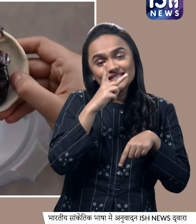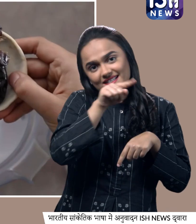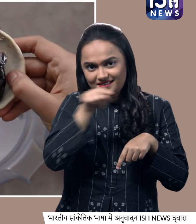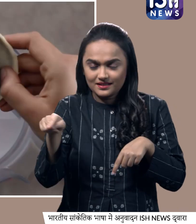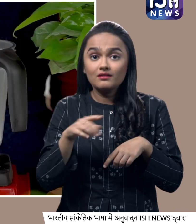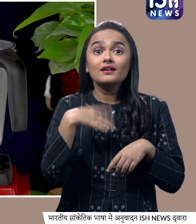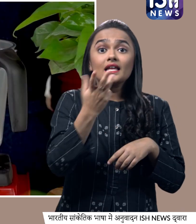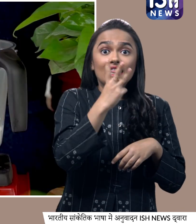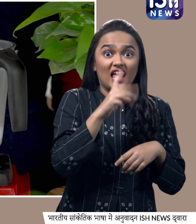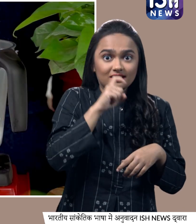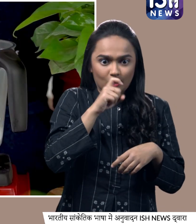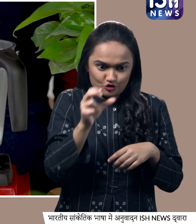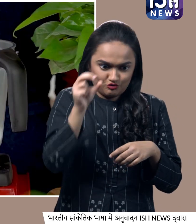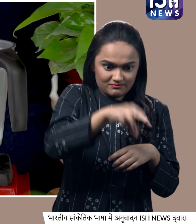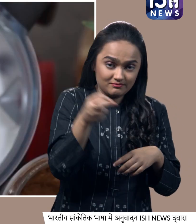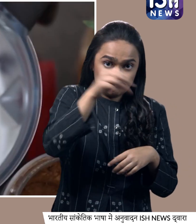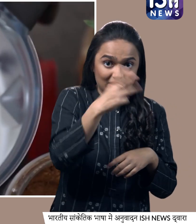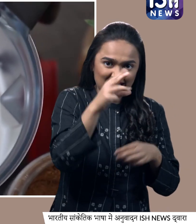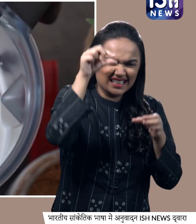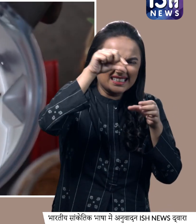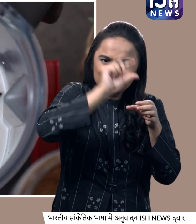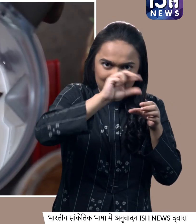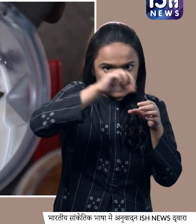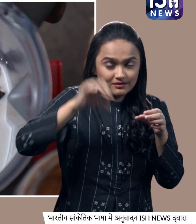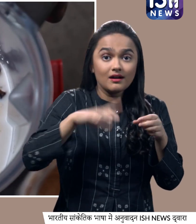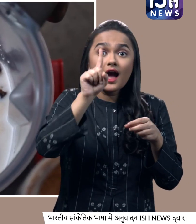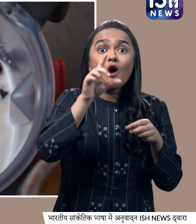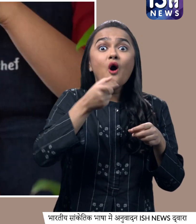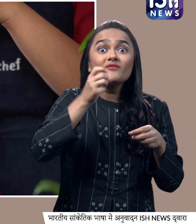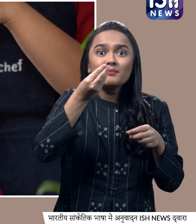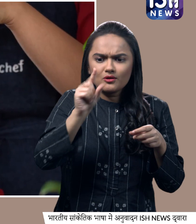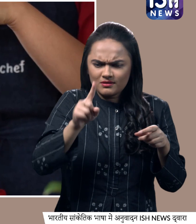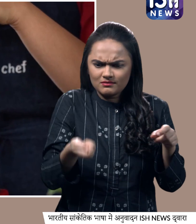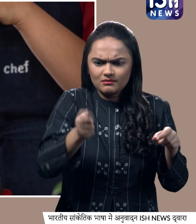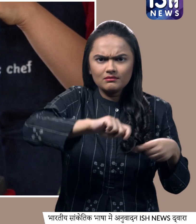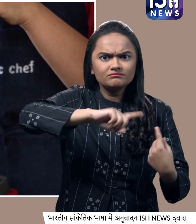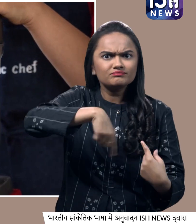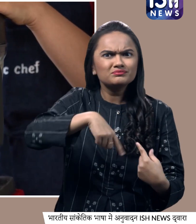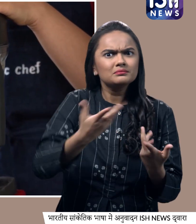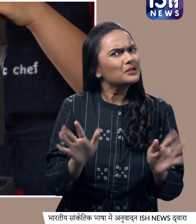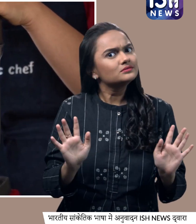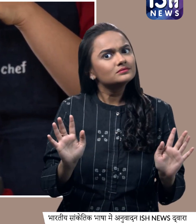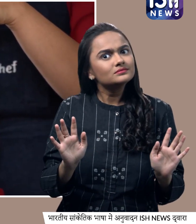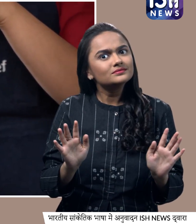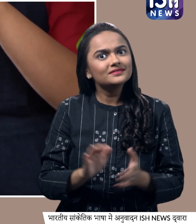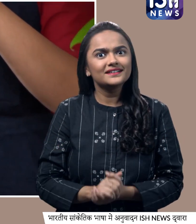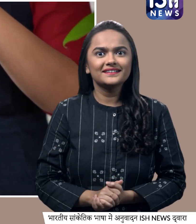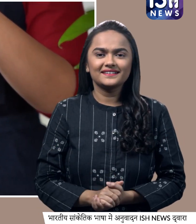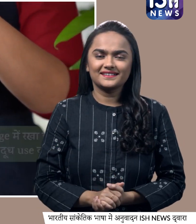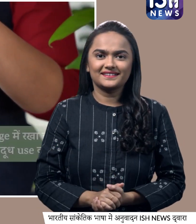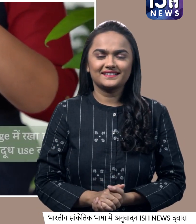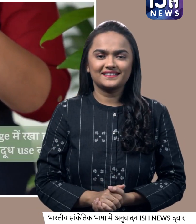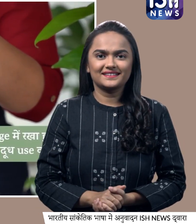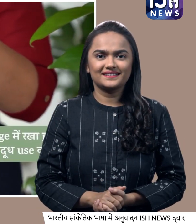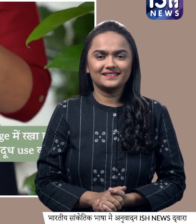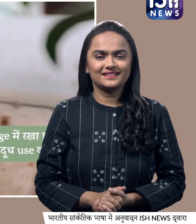Add 3 dates without seeds and 1 tsp coffee powder. And just blend it well together